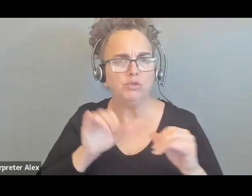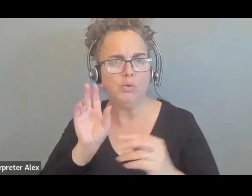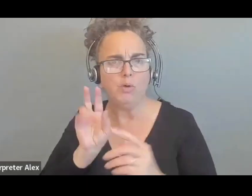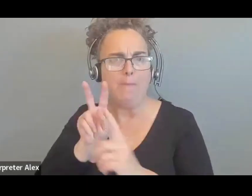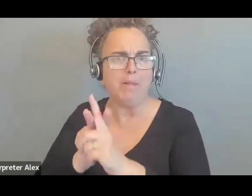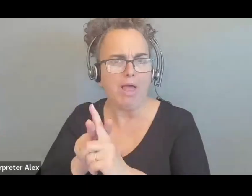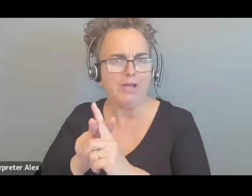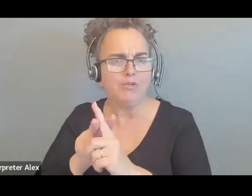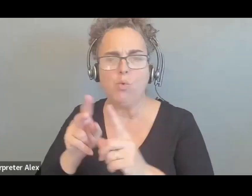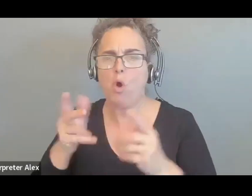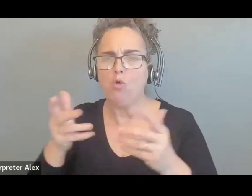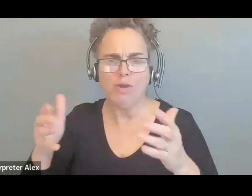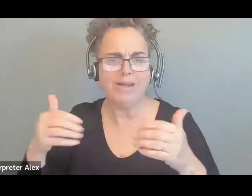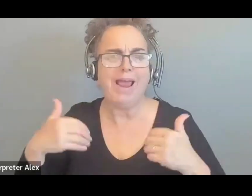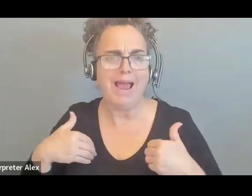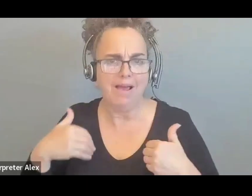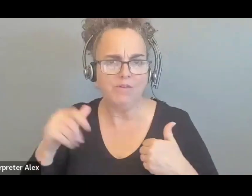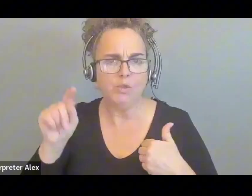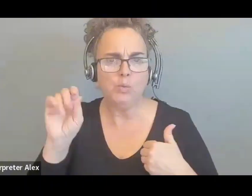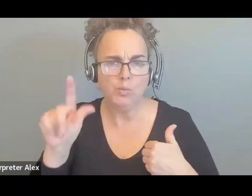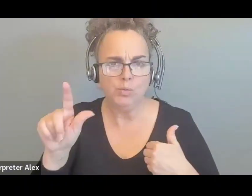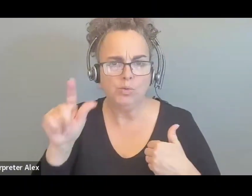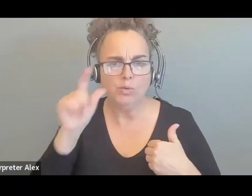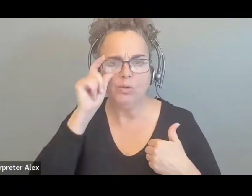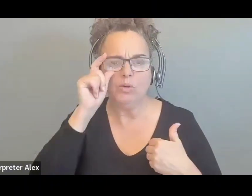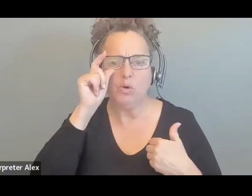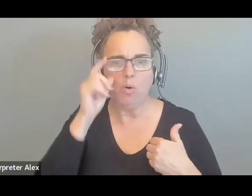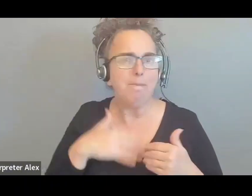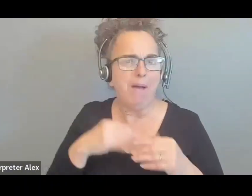a feedback mechanism for bigger things? Like how do we make sure